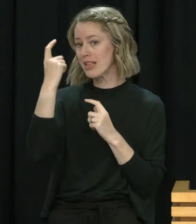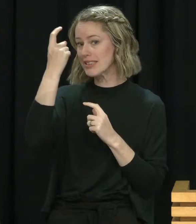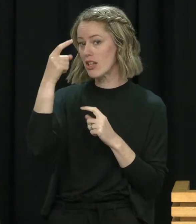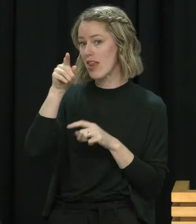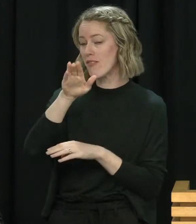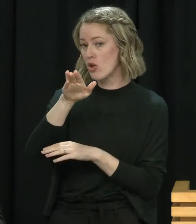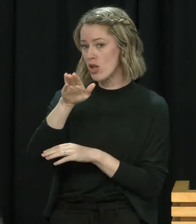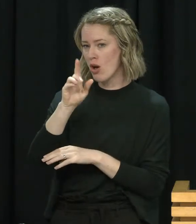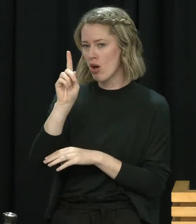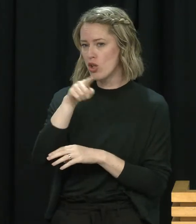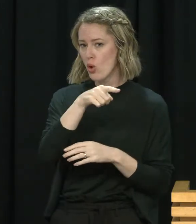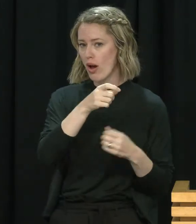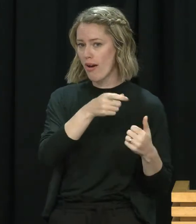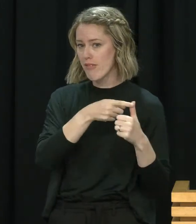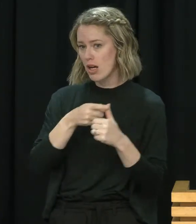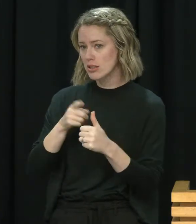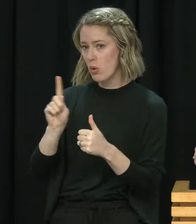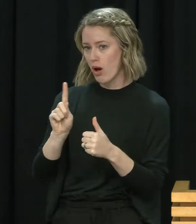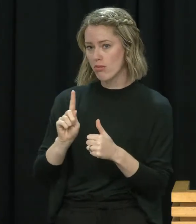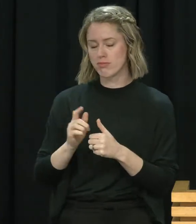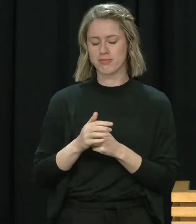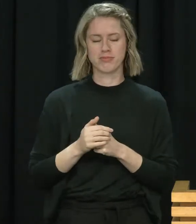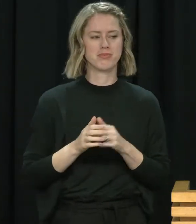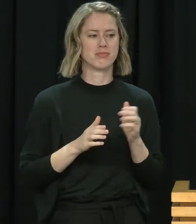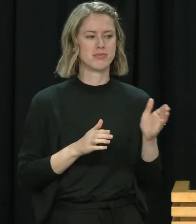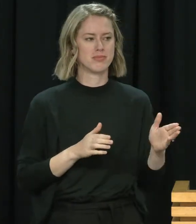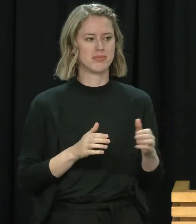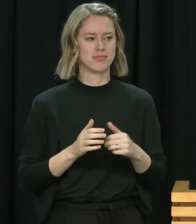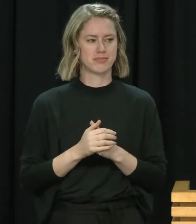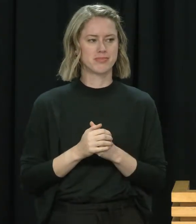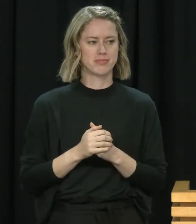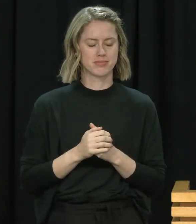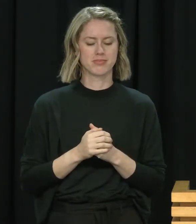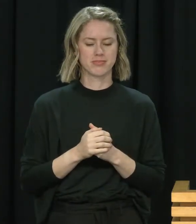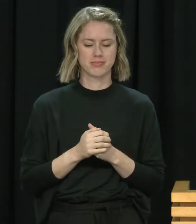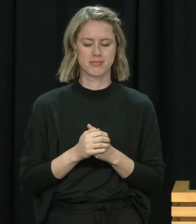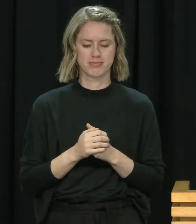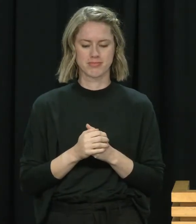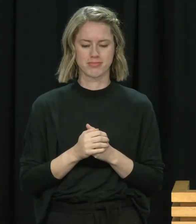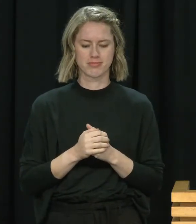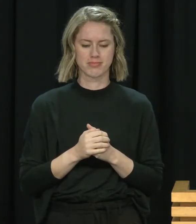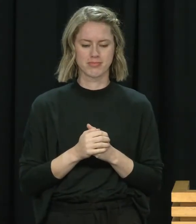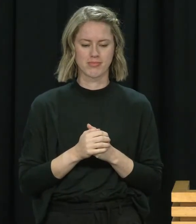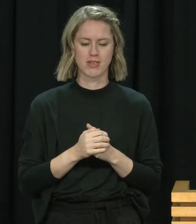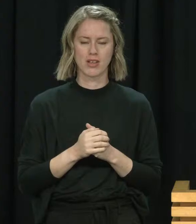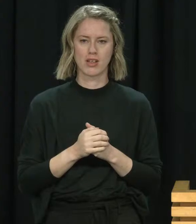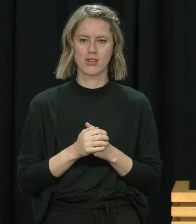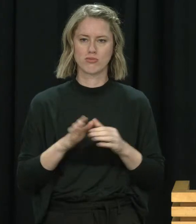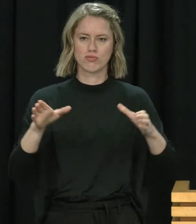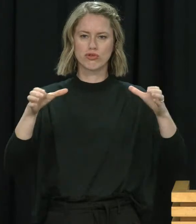expand the mandatory use of masks in certain sectors. Did you support that move?